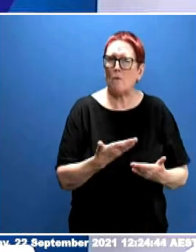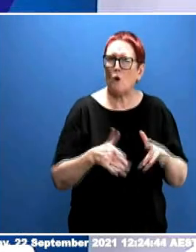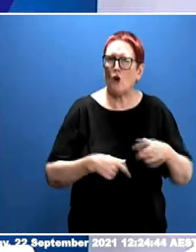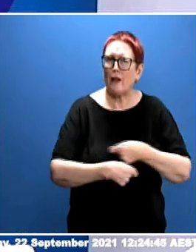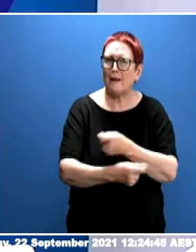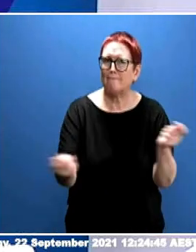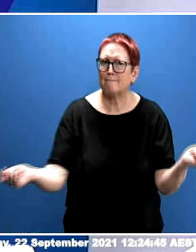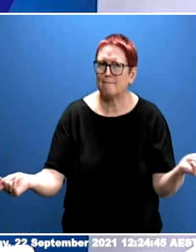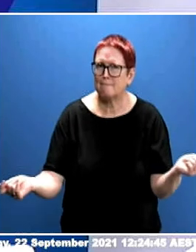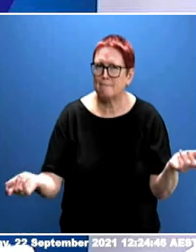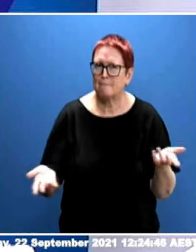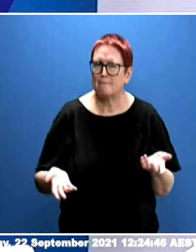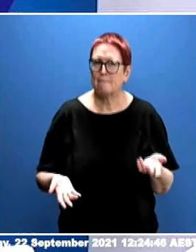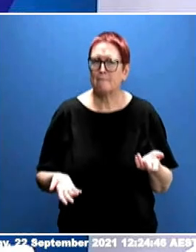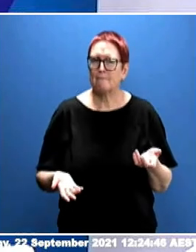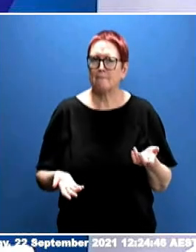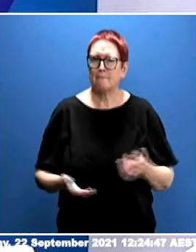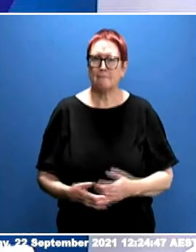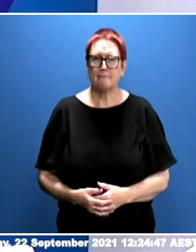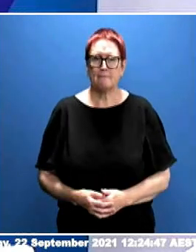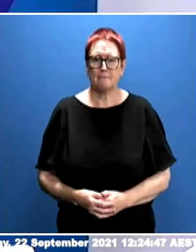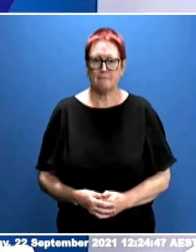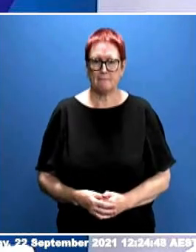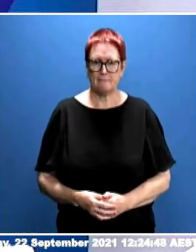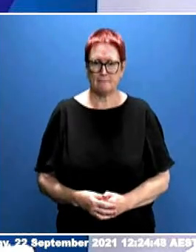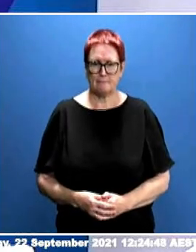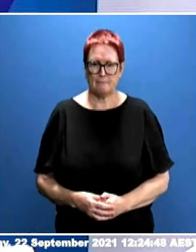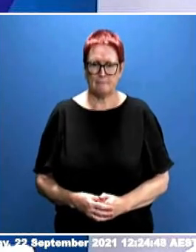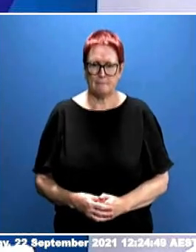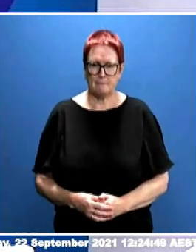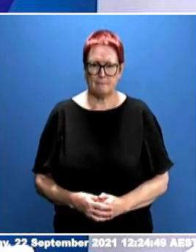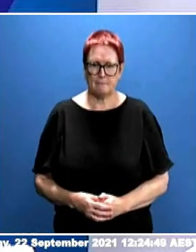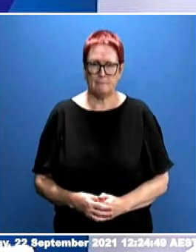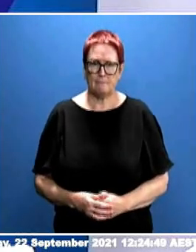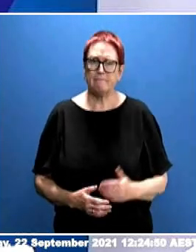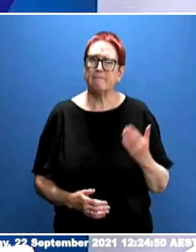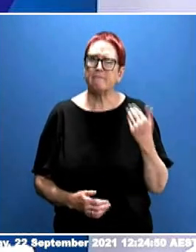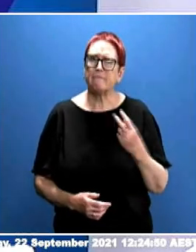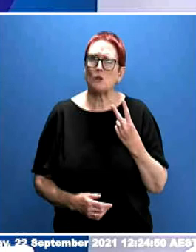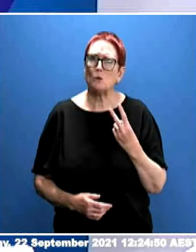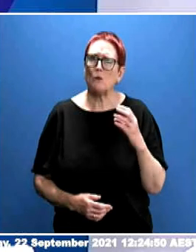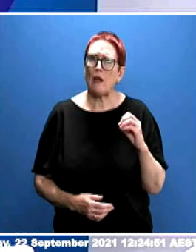But what one can infer is that in 2019,